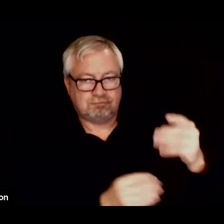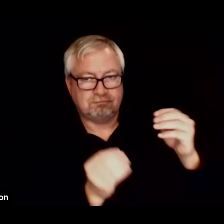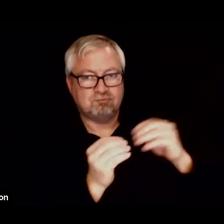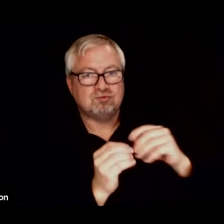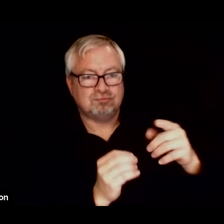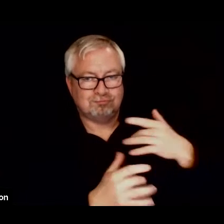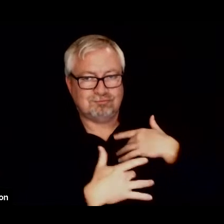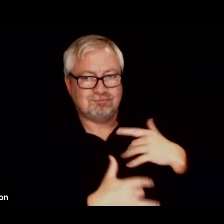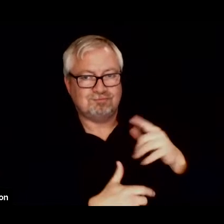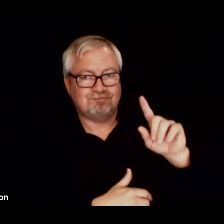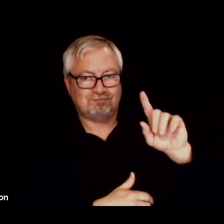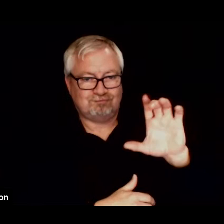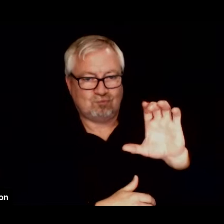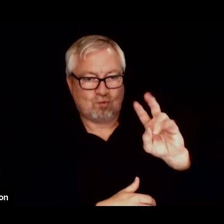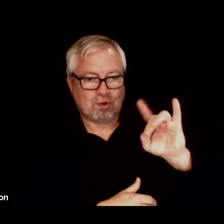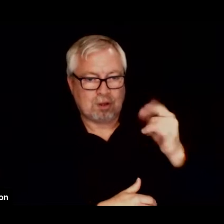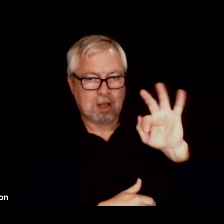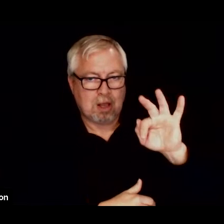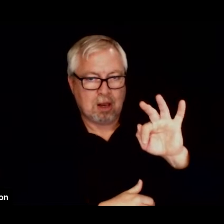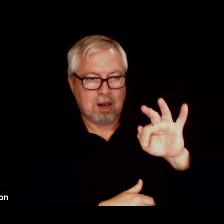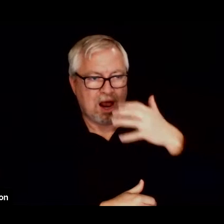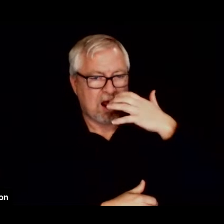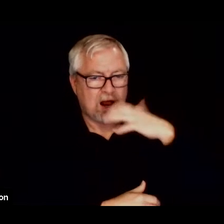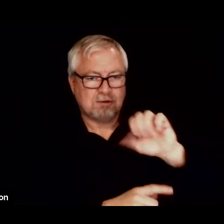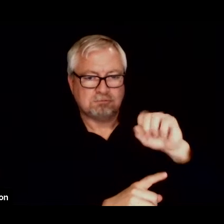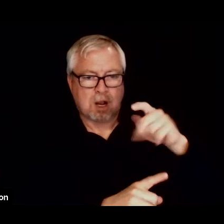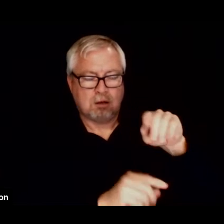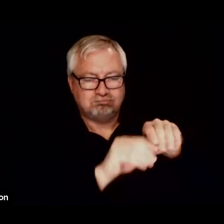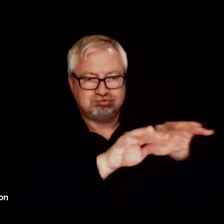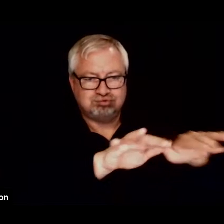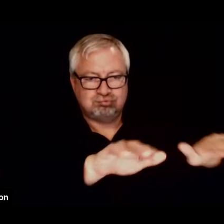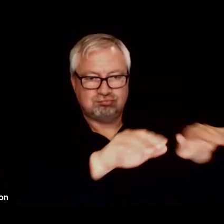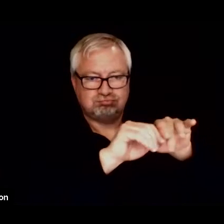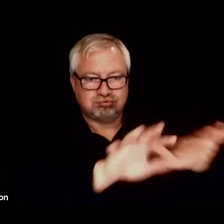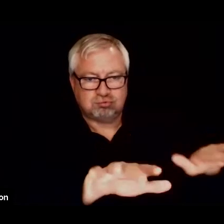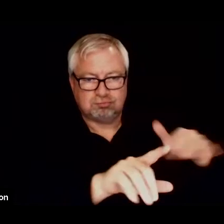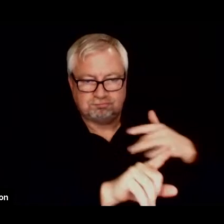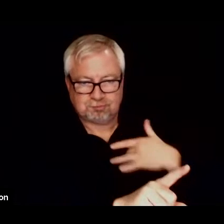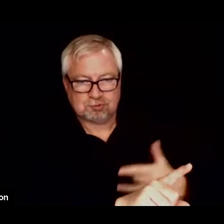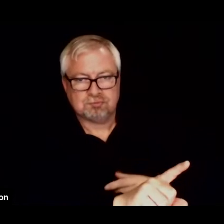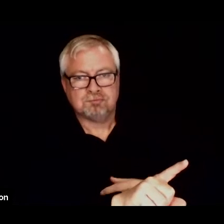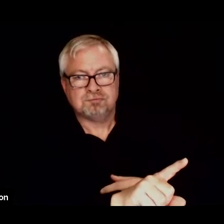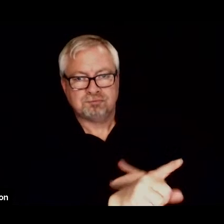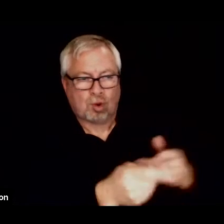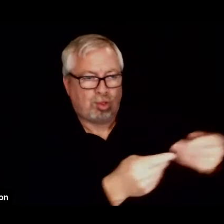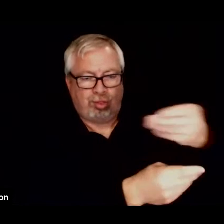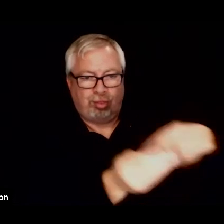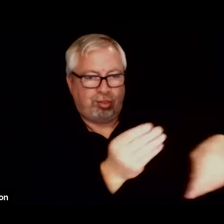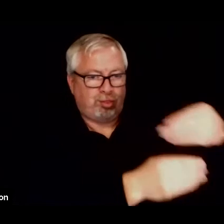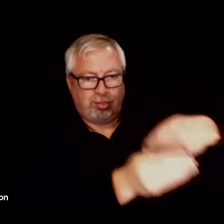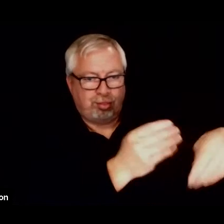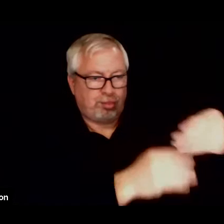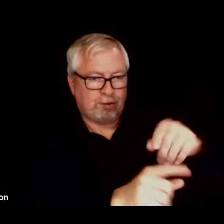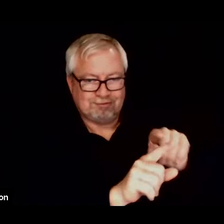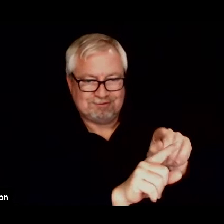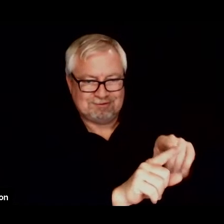have seen more severe consequences of covet in those communities and so our allocation work group